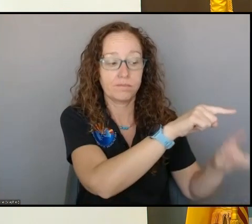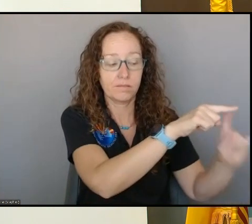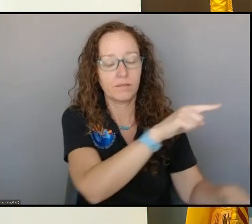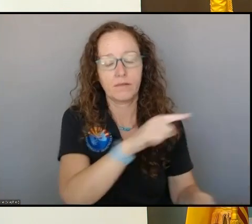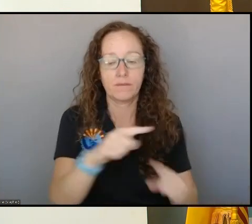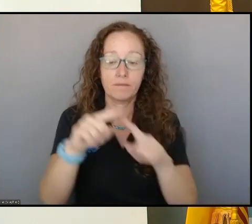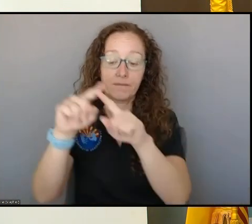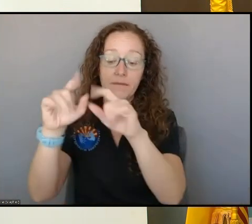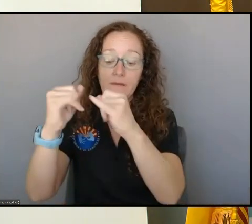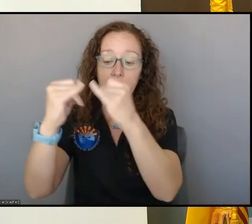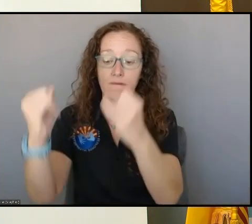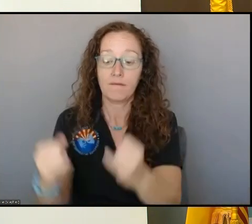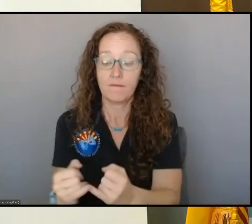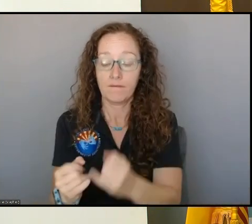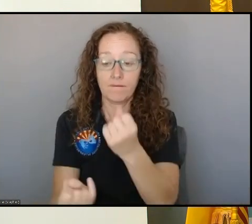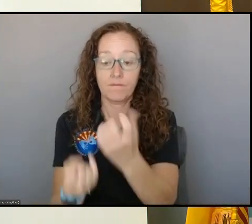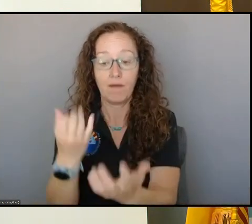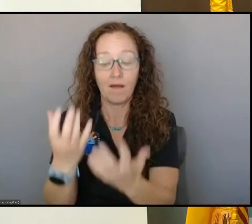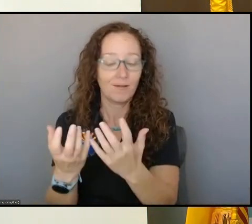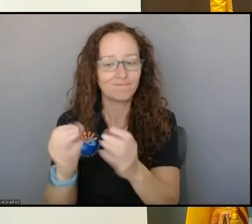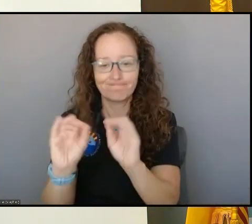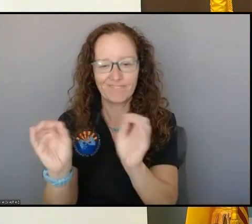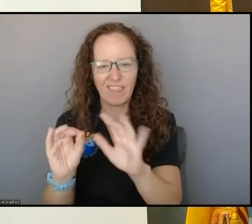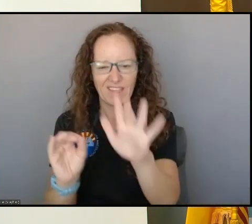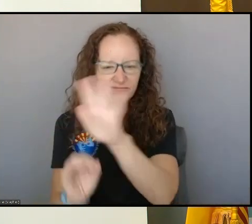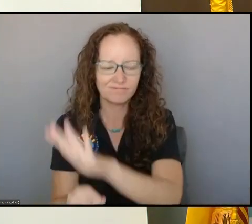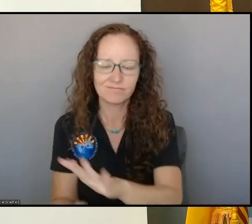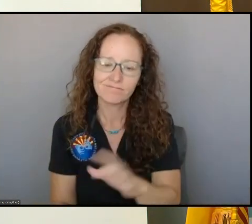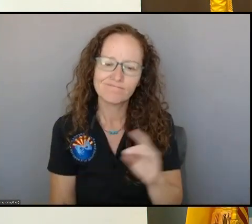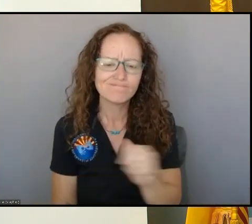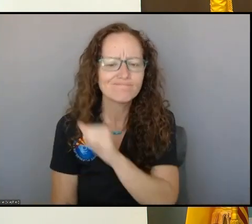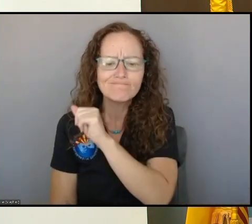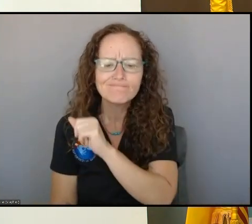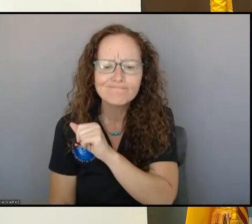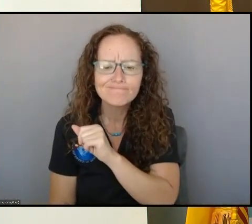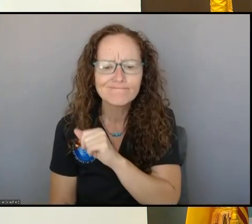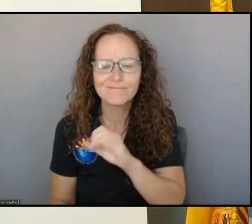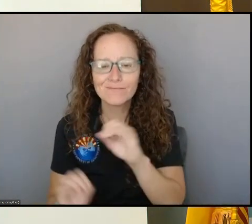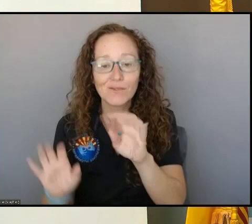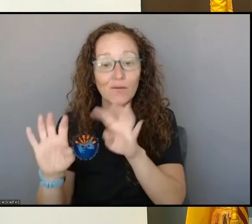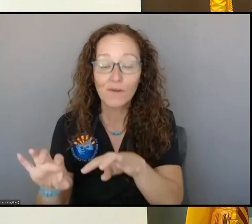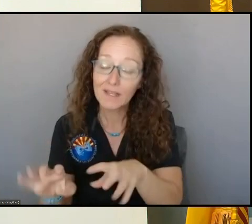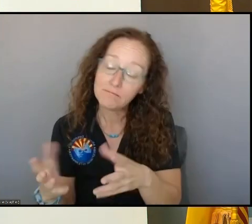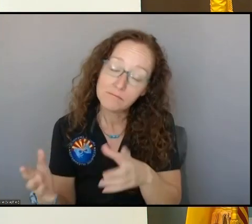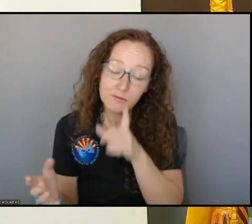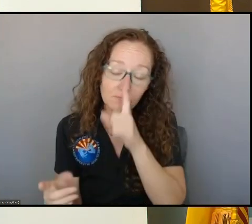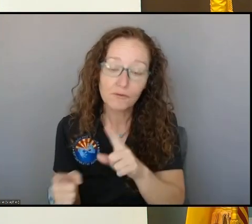missed out on the rainfall.' And that's true. But we had the good relative humidity which was very helpful. And the one thing